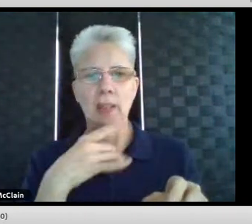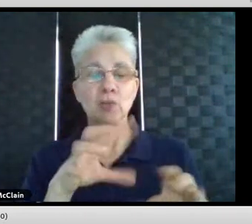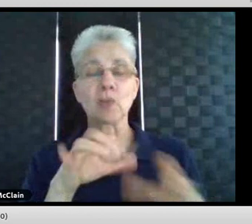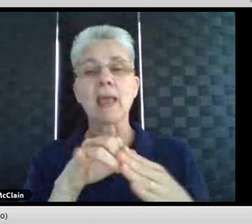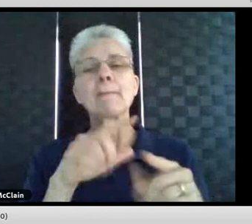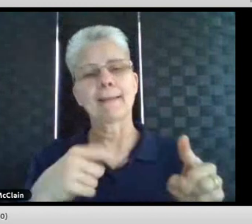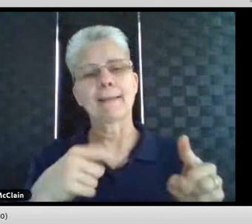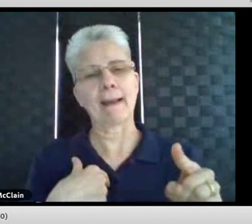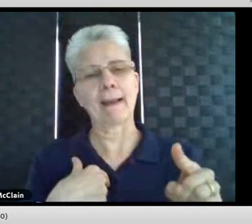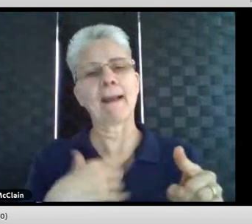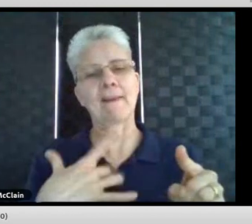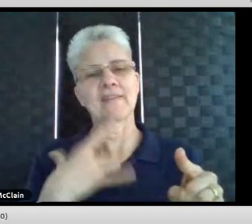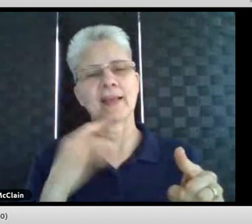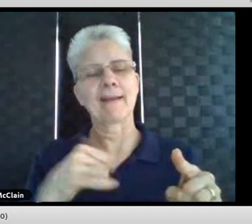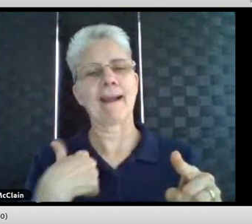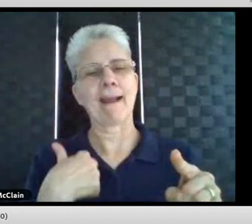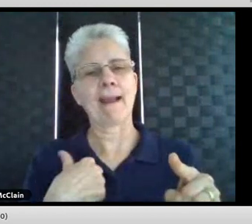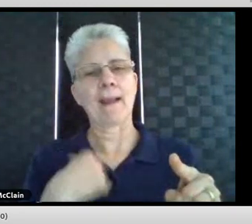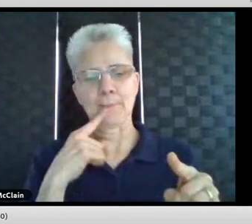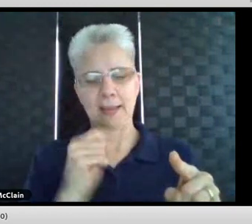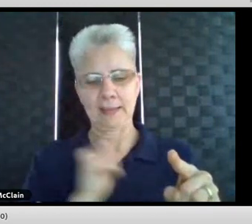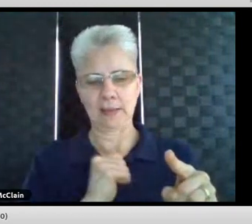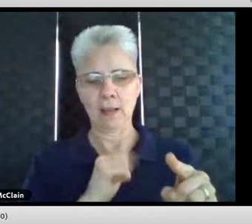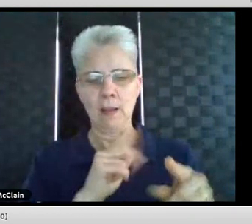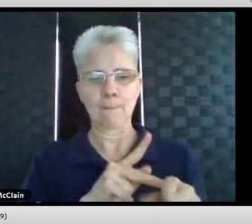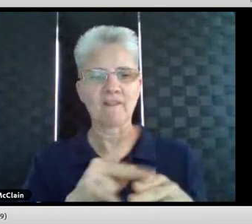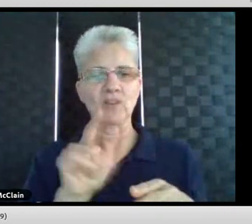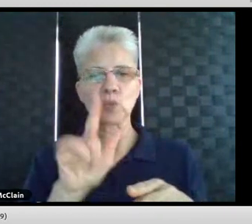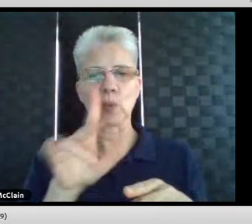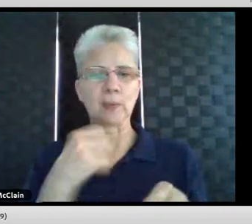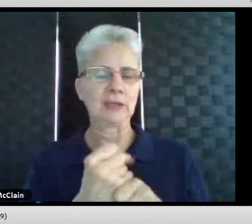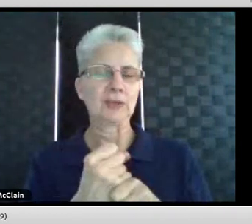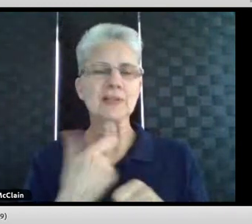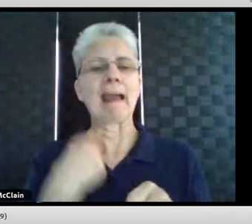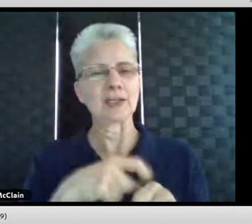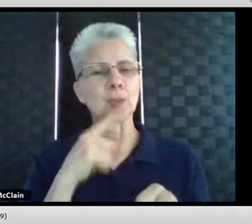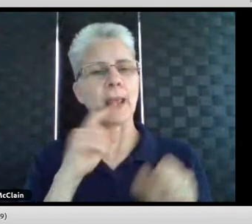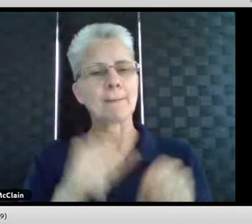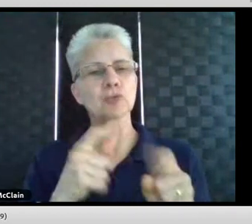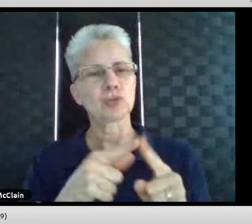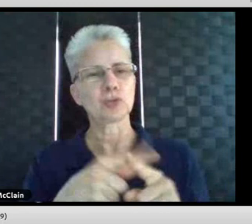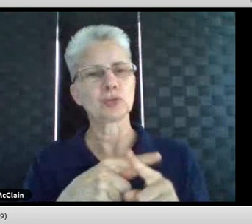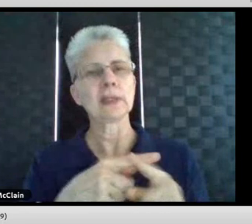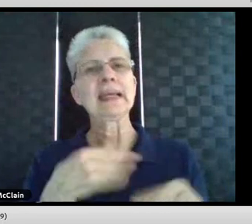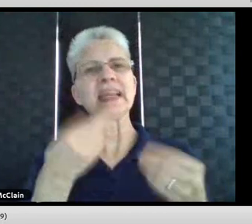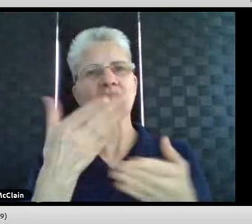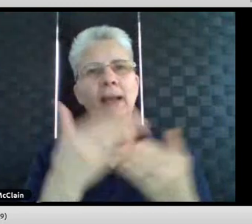but I feel like I, being in the profession for 23 years, that I need to be able to give back to some of you guys